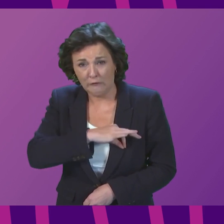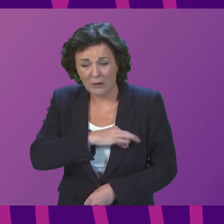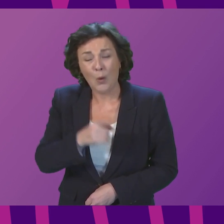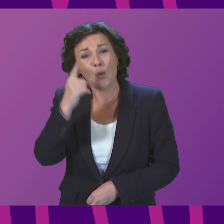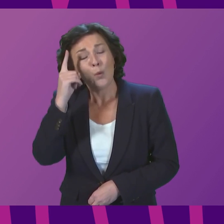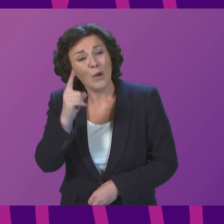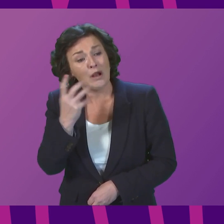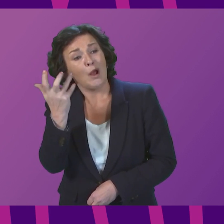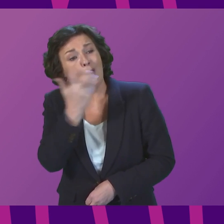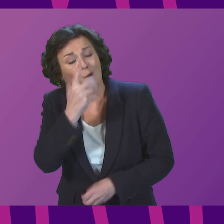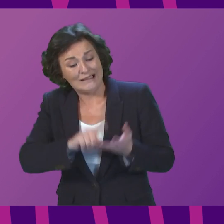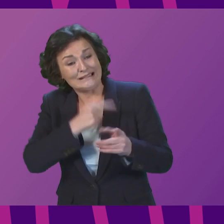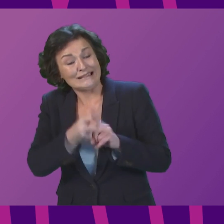It is not going anywhere.